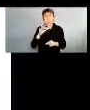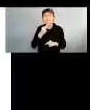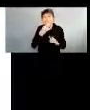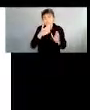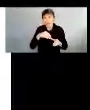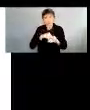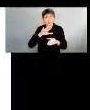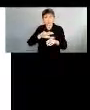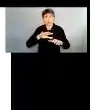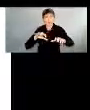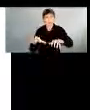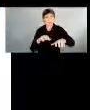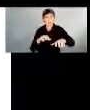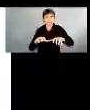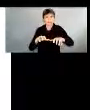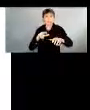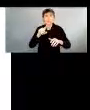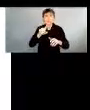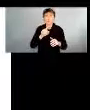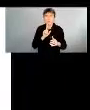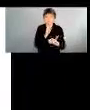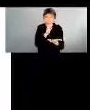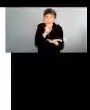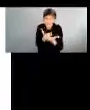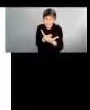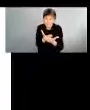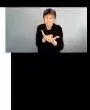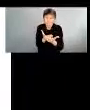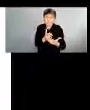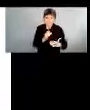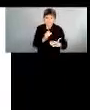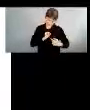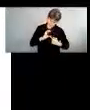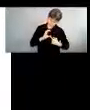to who you are as an artist, what you want to do, and why it’s important to you. This